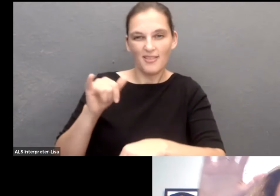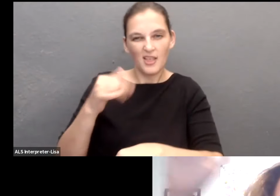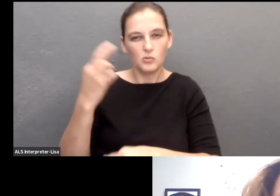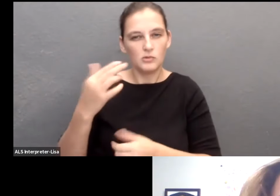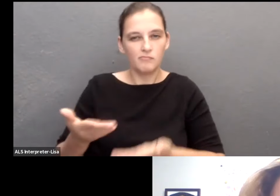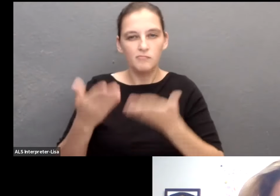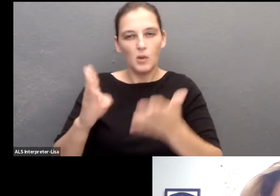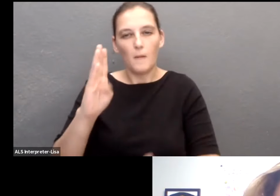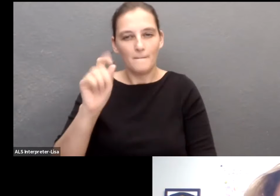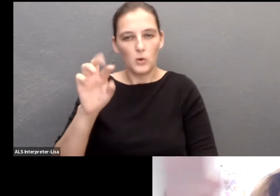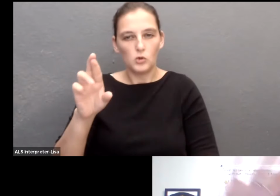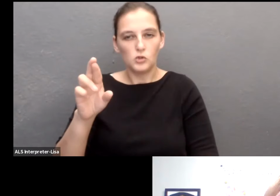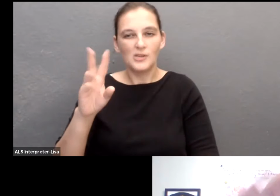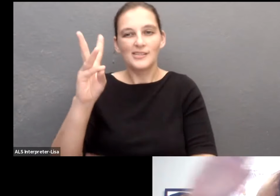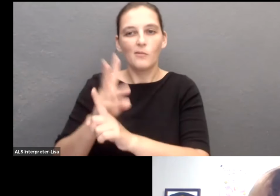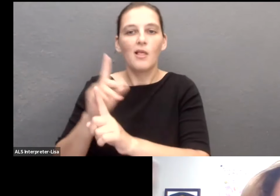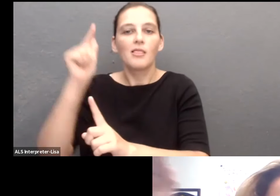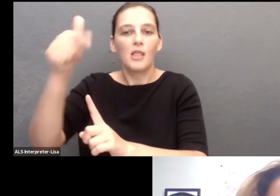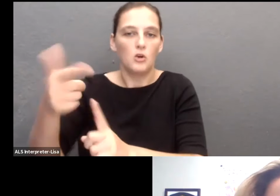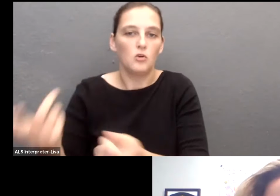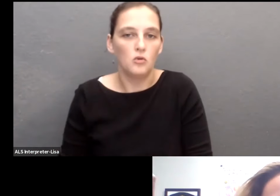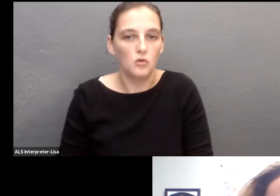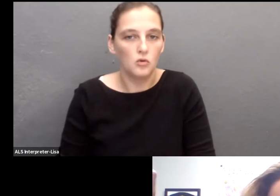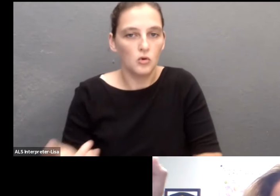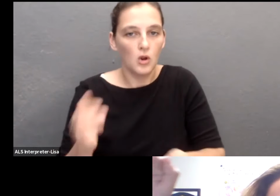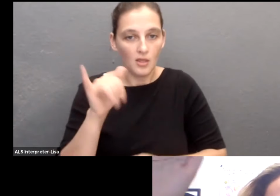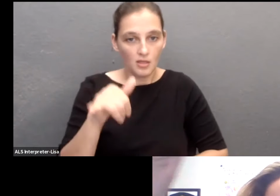until six months out because that's how long that high effectiveness is lasting before